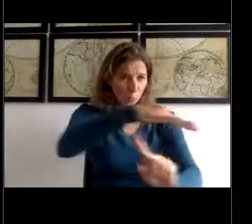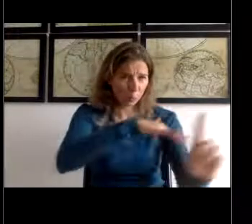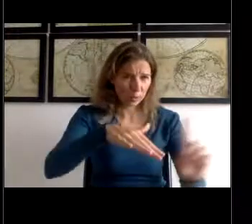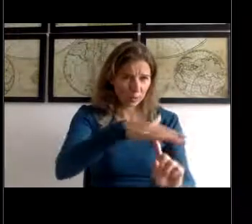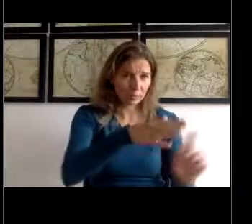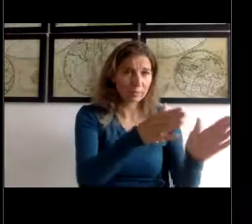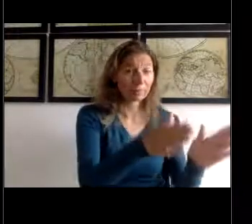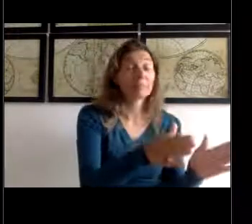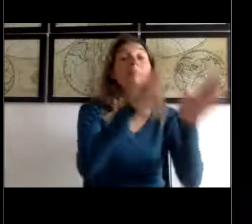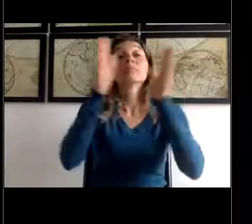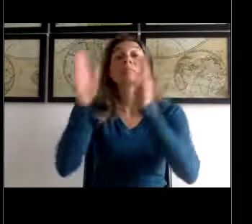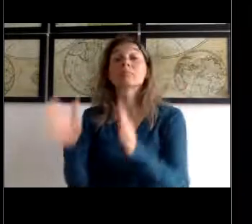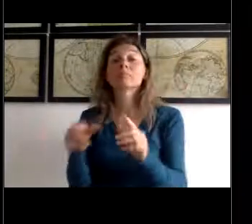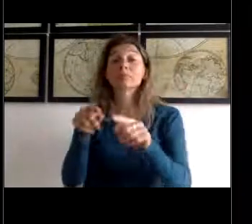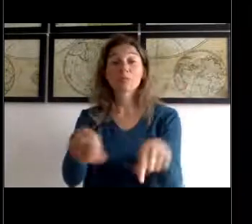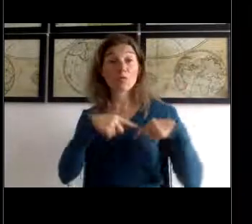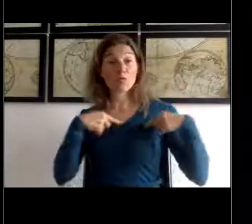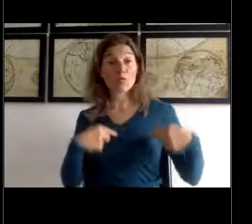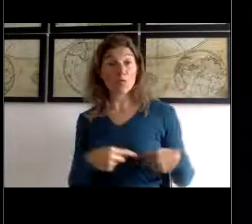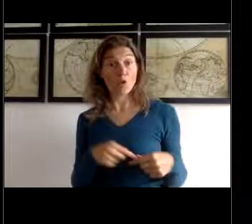Volunteering is a valuable life experience.